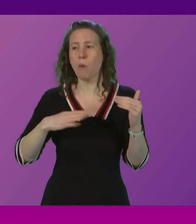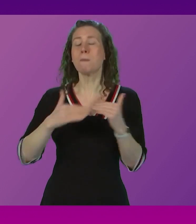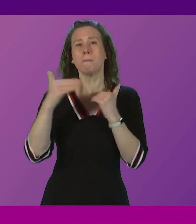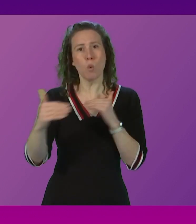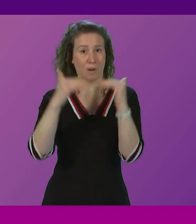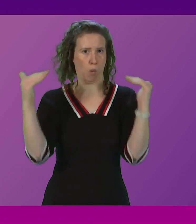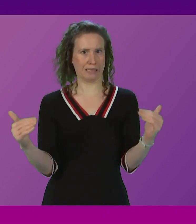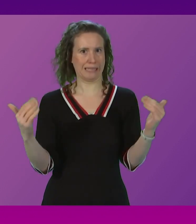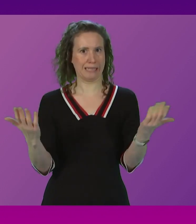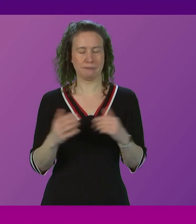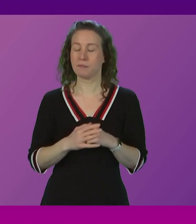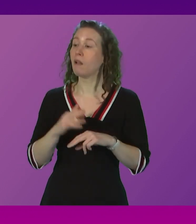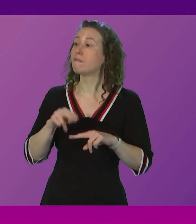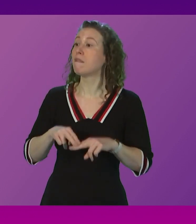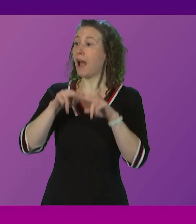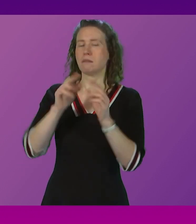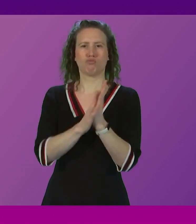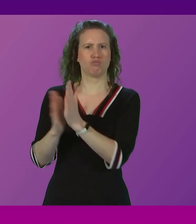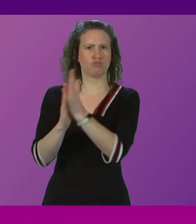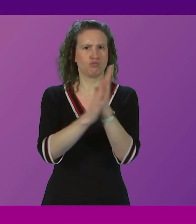Finally, Presiding Officer— Briefly, First Minister.